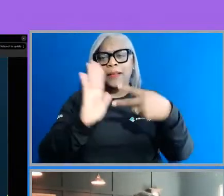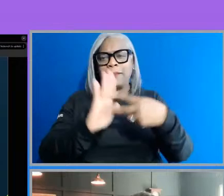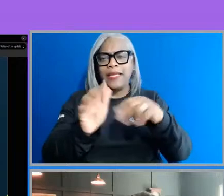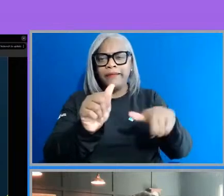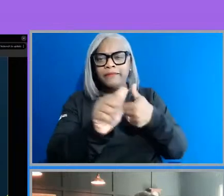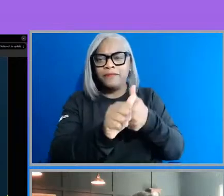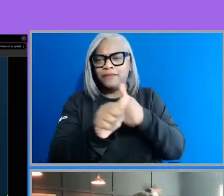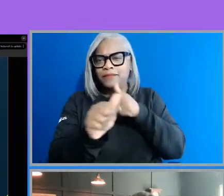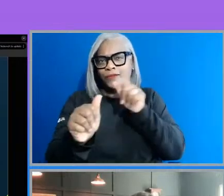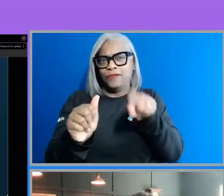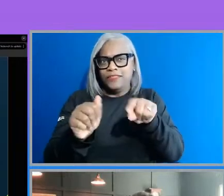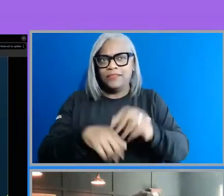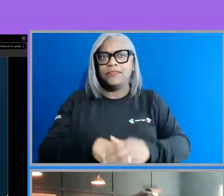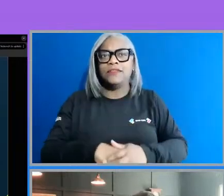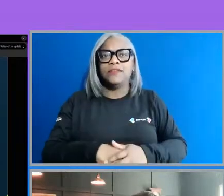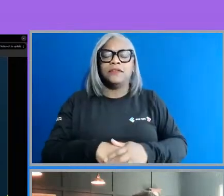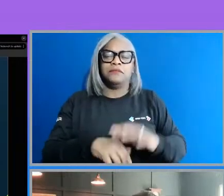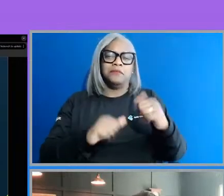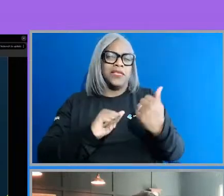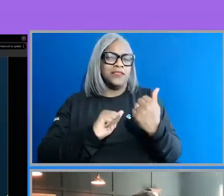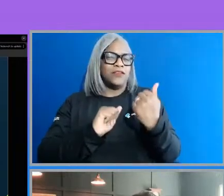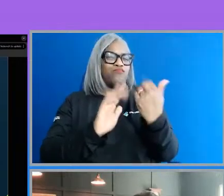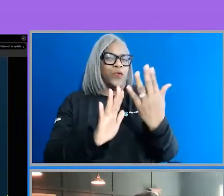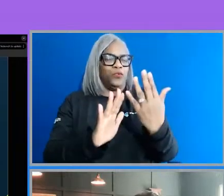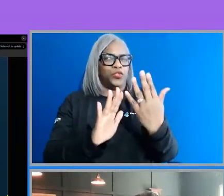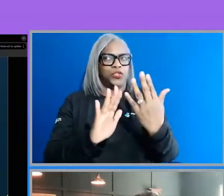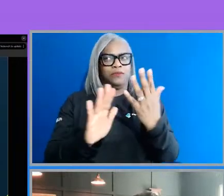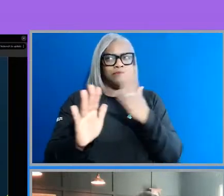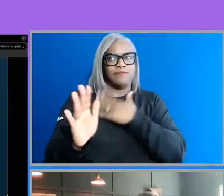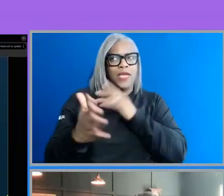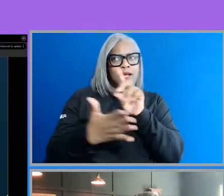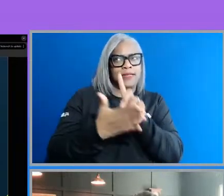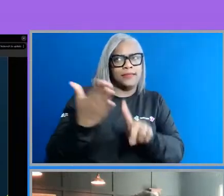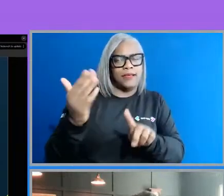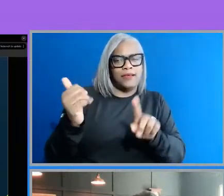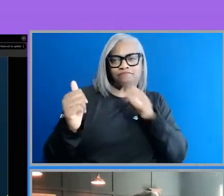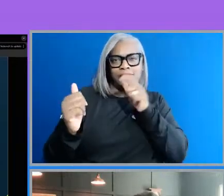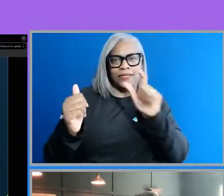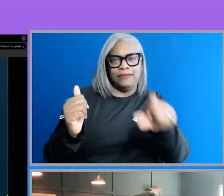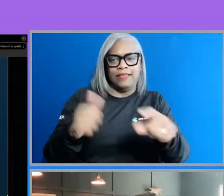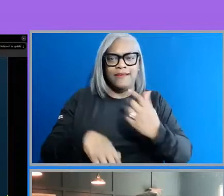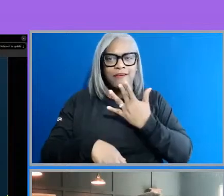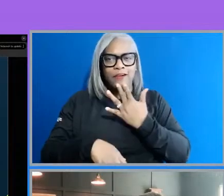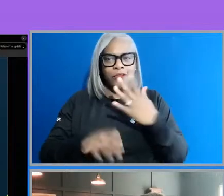how to ensure that your design design does not need color to